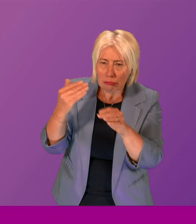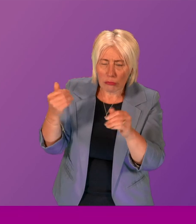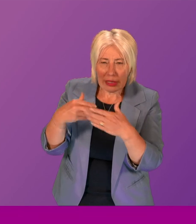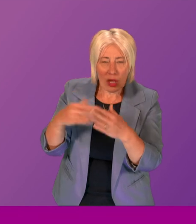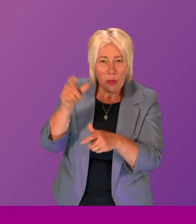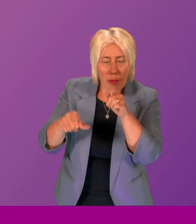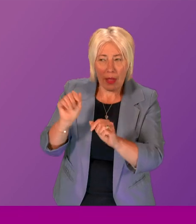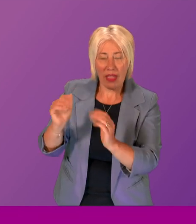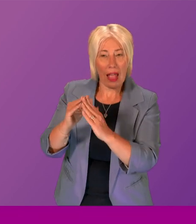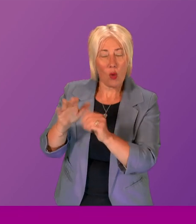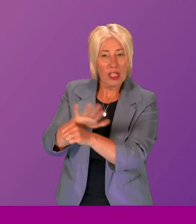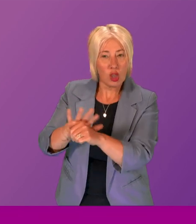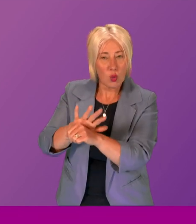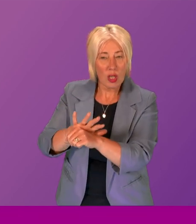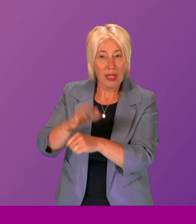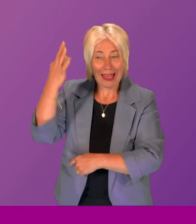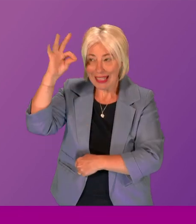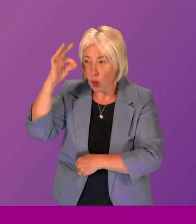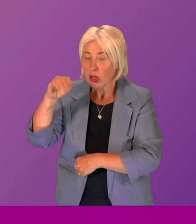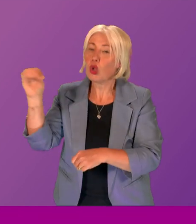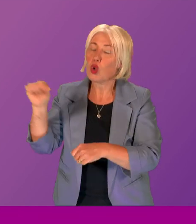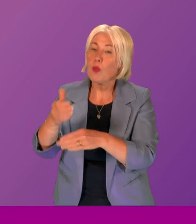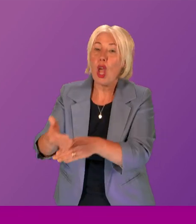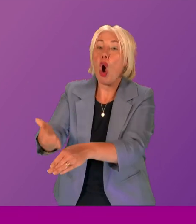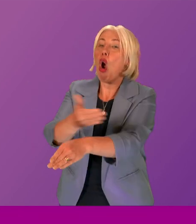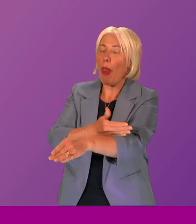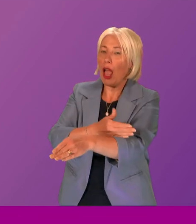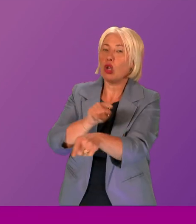and local authorities will be required to act earlier to prevent homelessness.